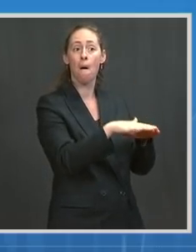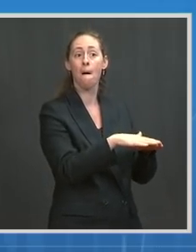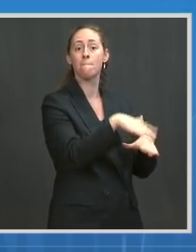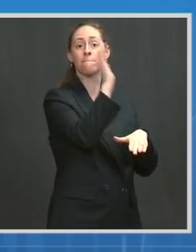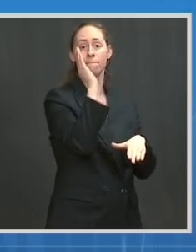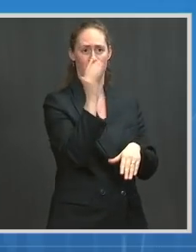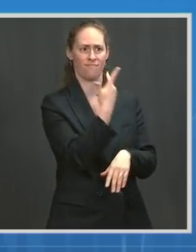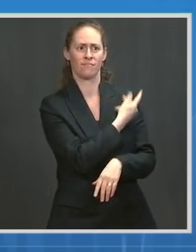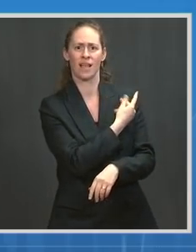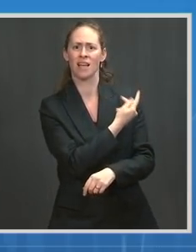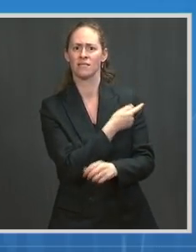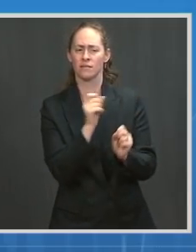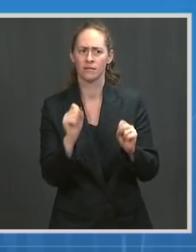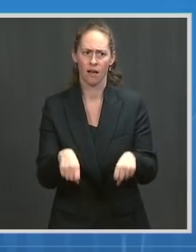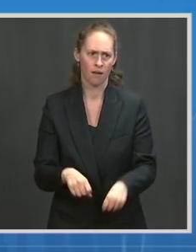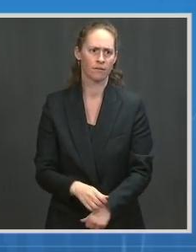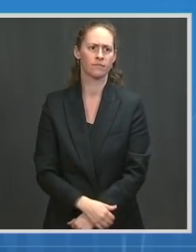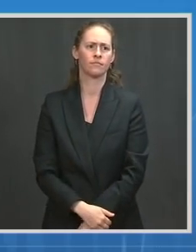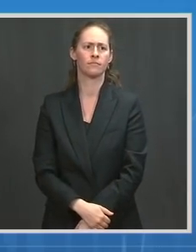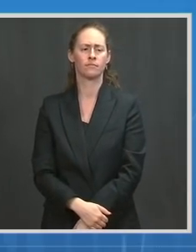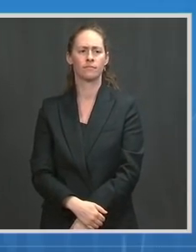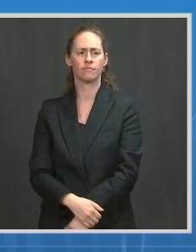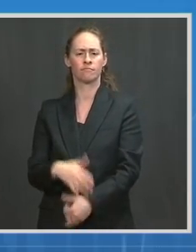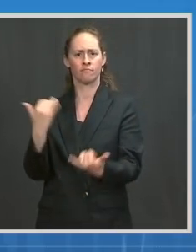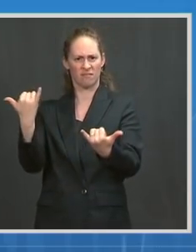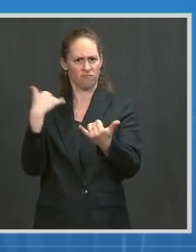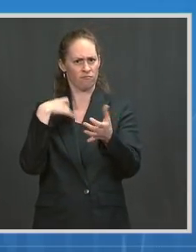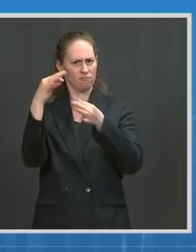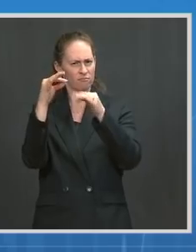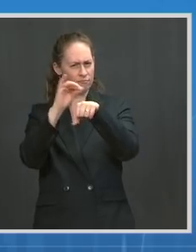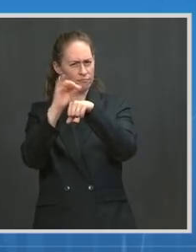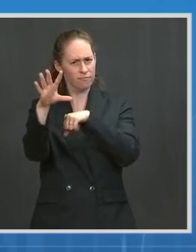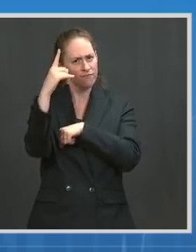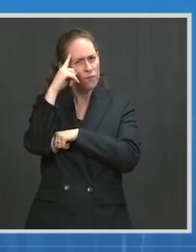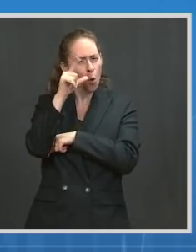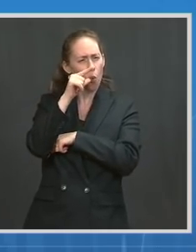for fully vaccinated people. Anyone who is fully vaccinated